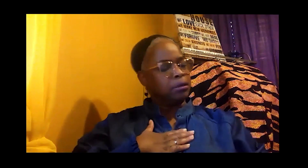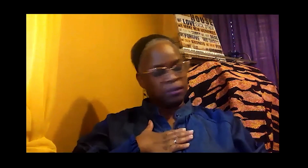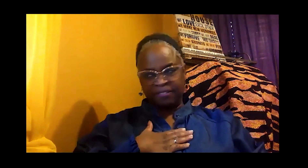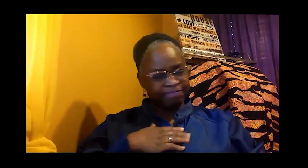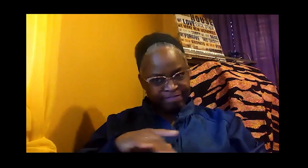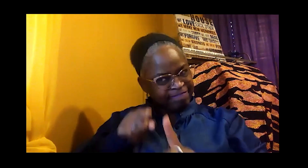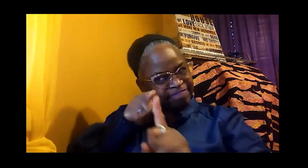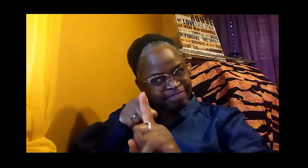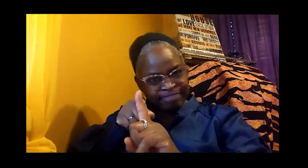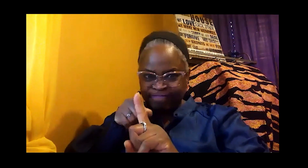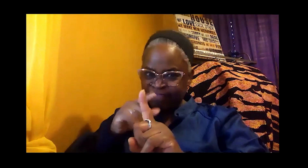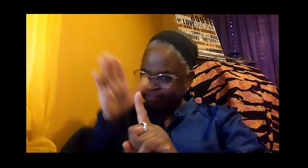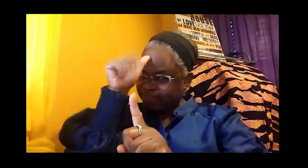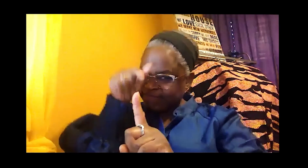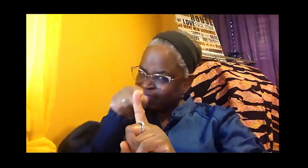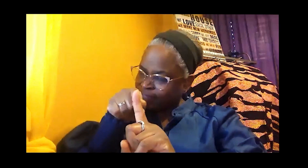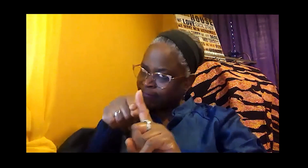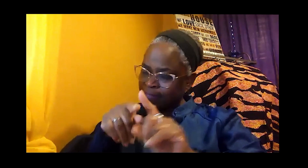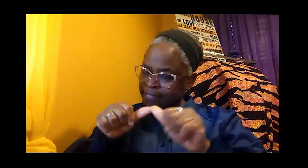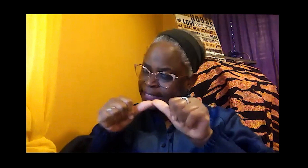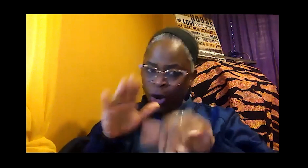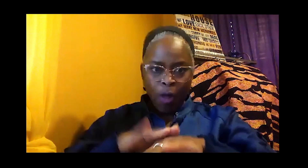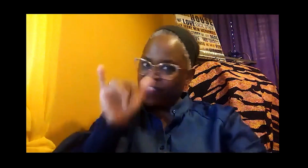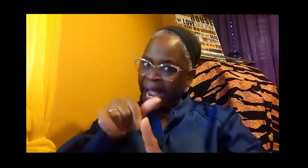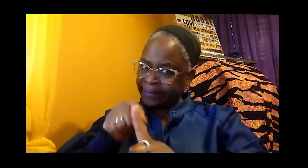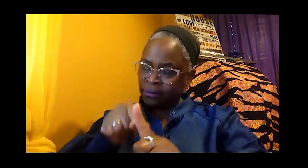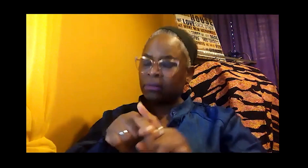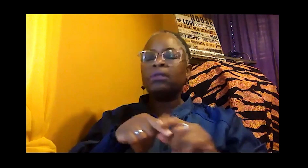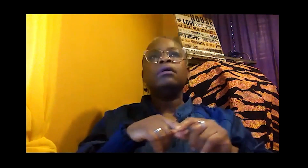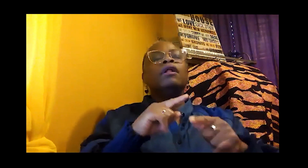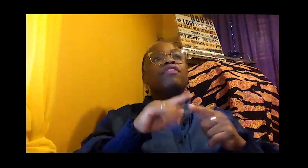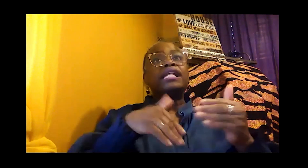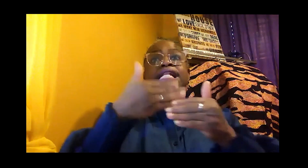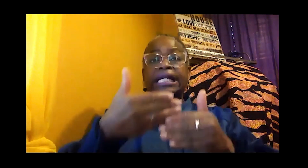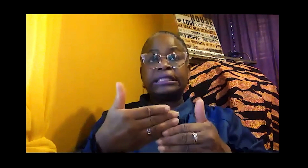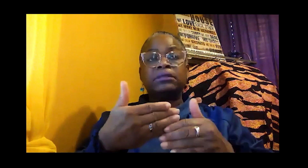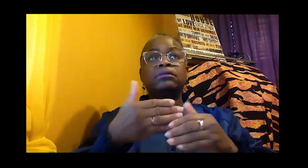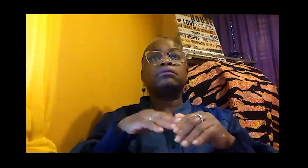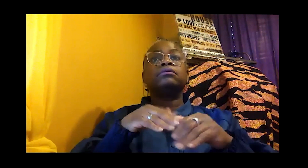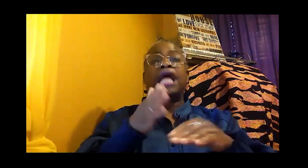place where I'm a bit laser focused in completing that project. After that project is completed,